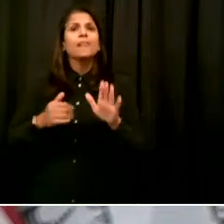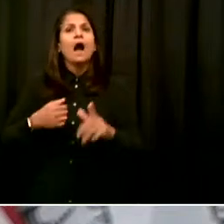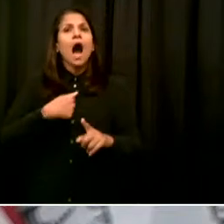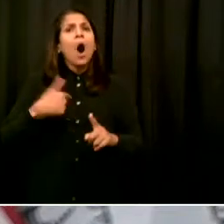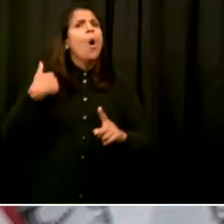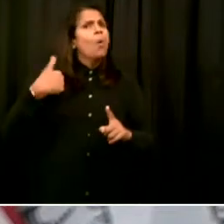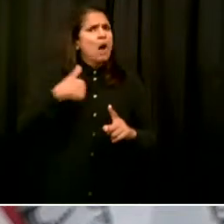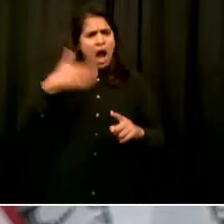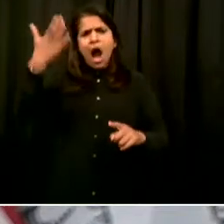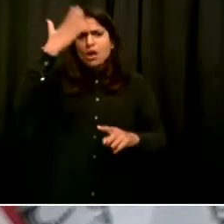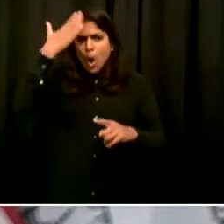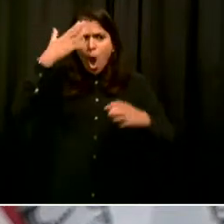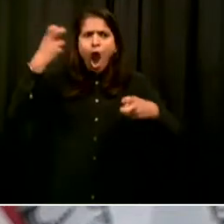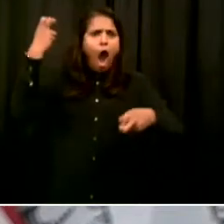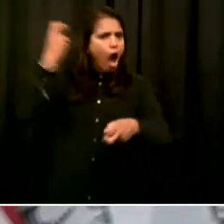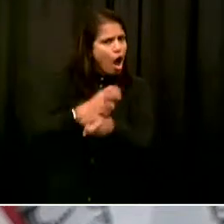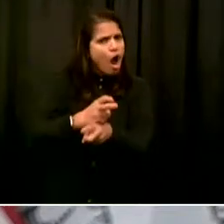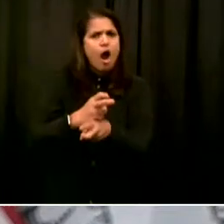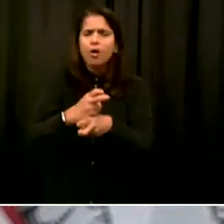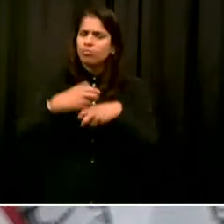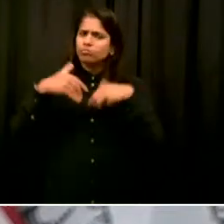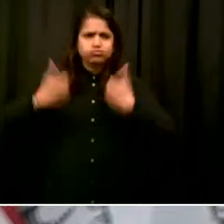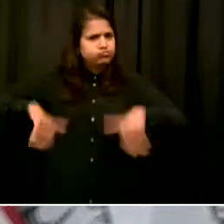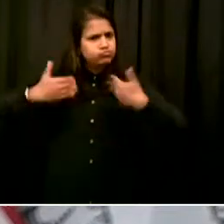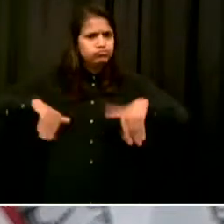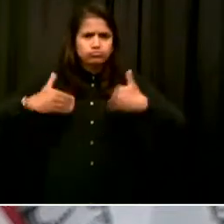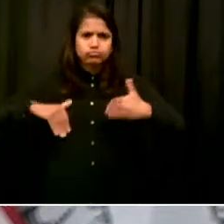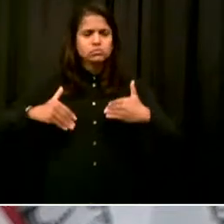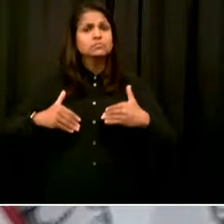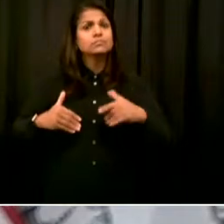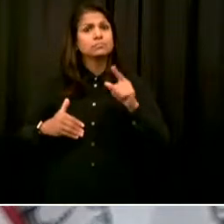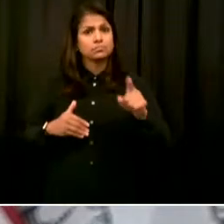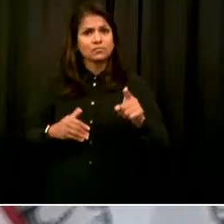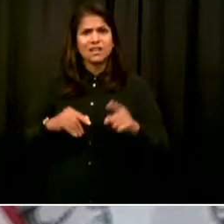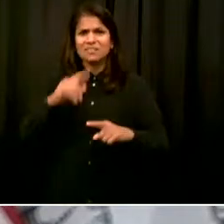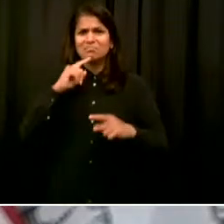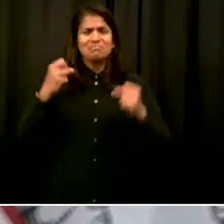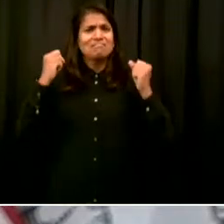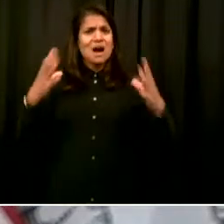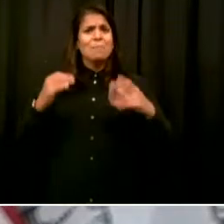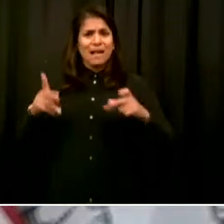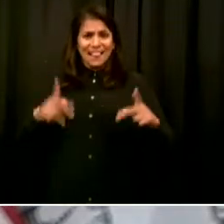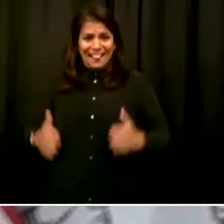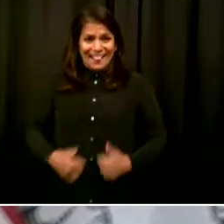I WILL TURN IT OVER TO DOCTOR LONG WHO WILL RESPOND ENTHUSIASTIC WAY. WE KNKNW OTHI